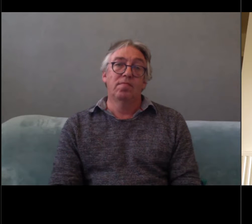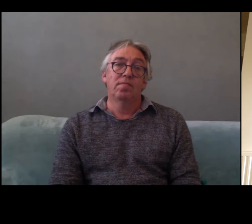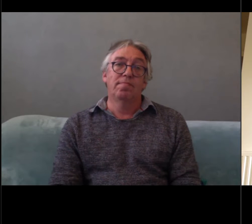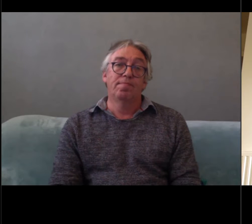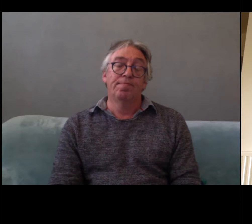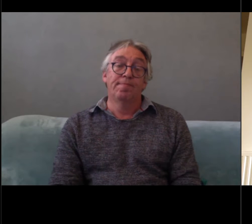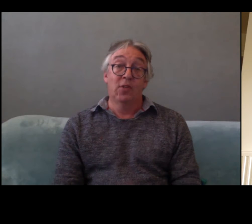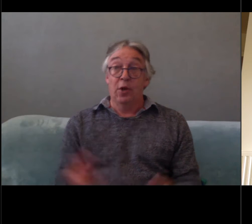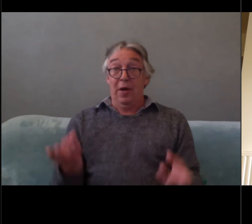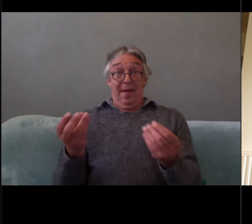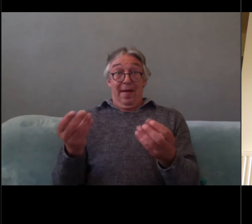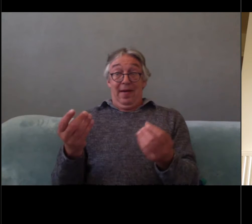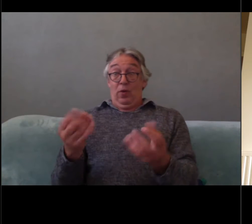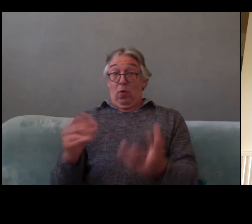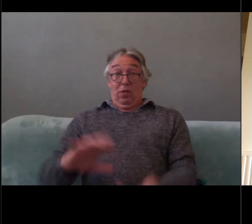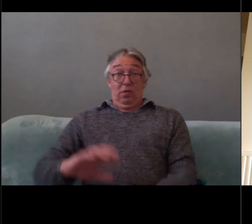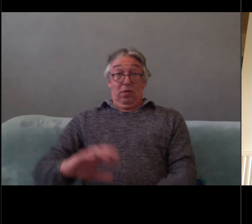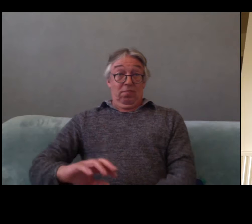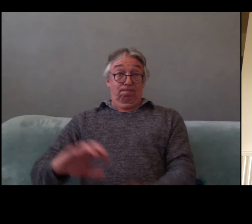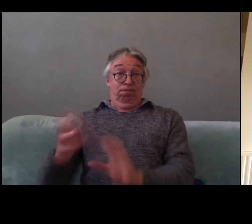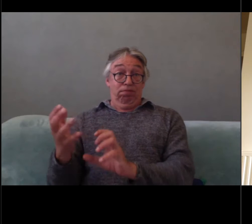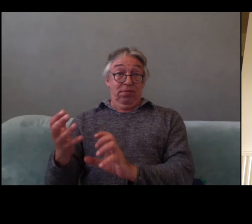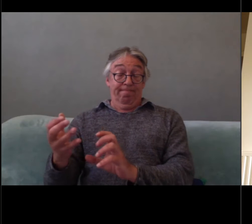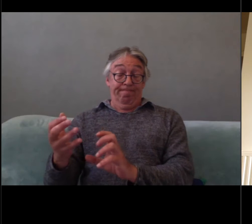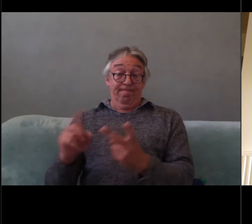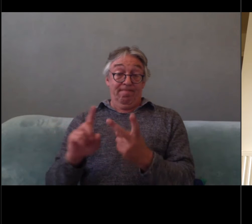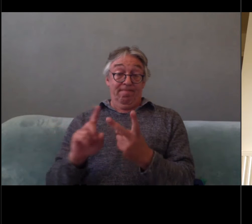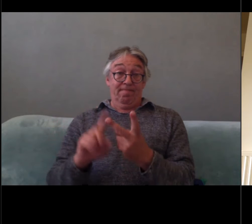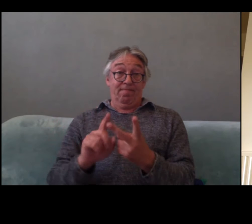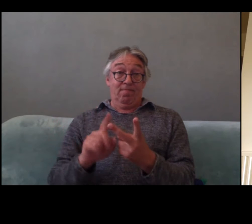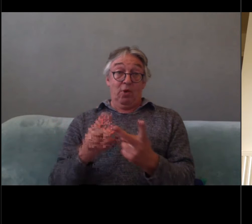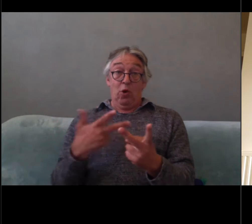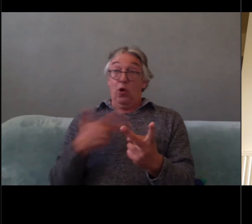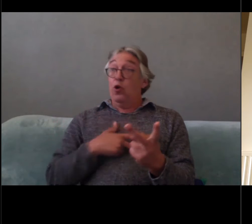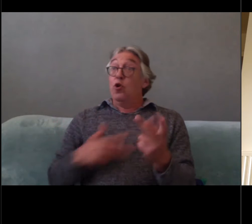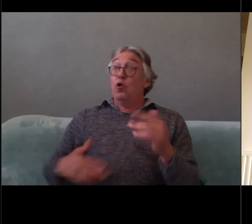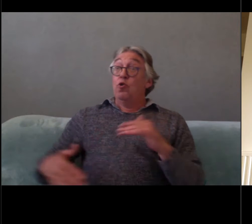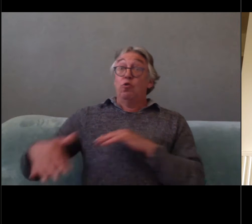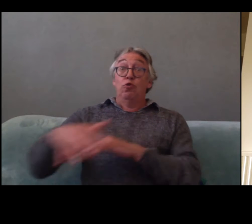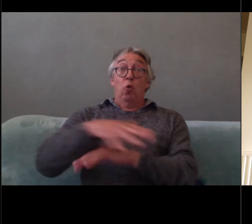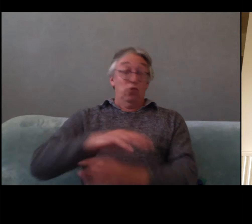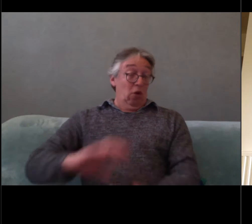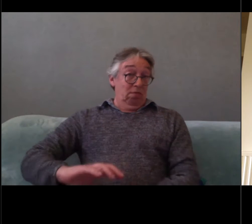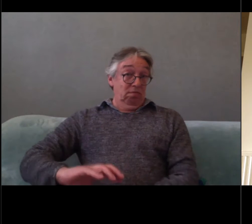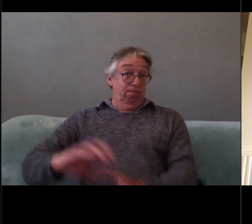the social crisis that will follow the hygienic one,